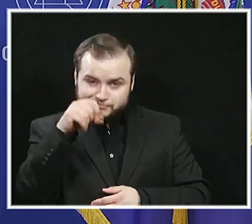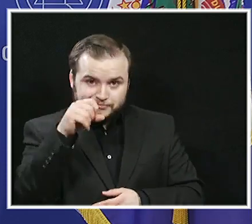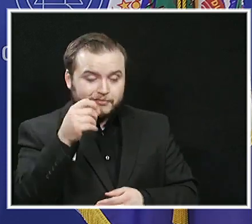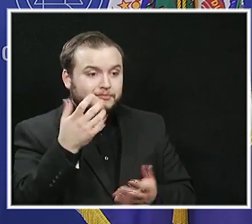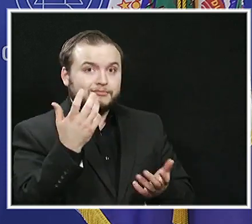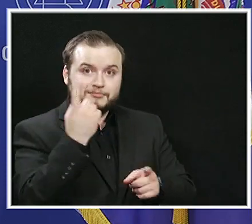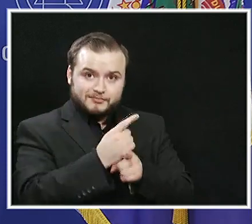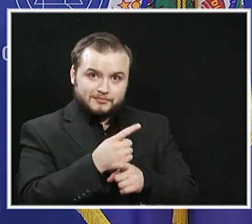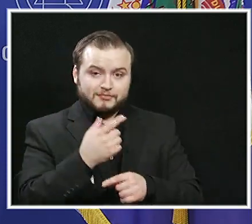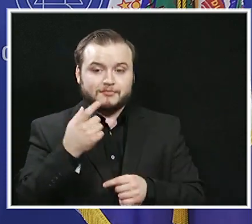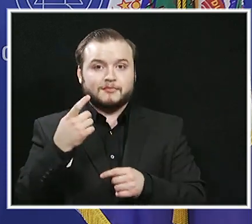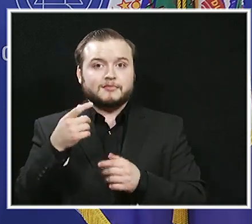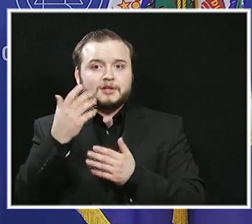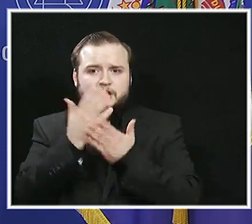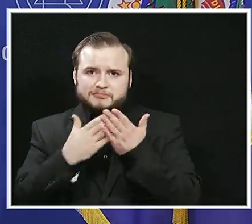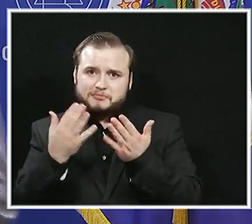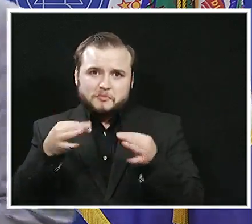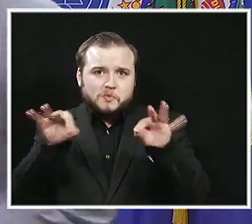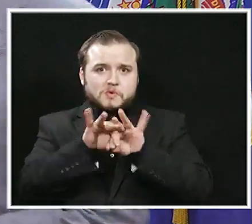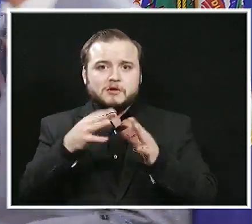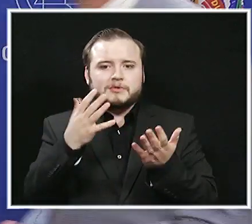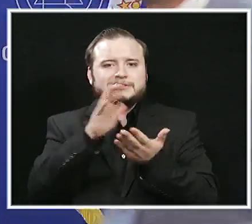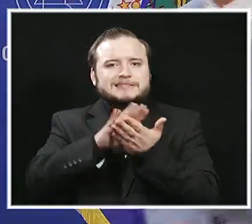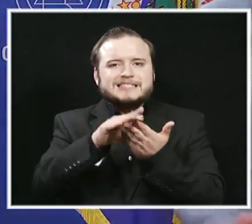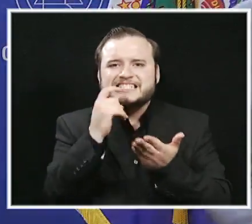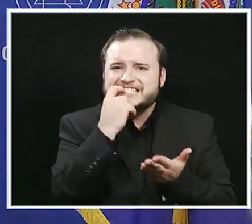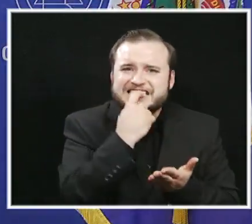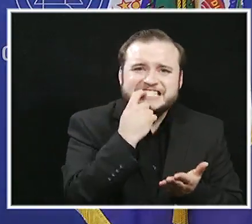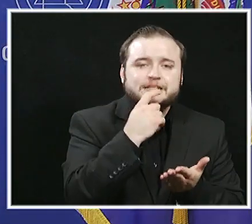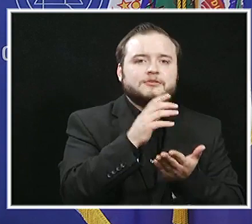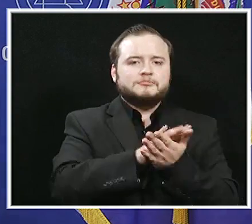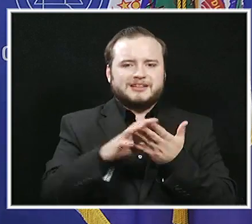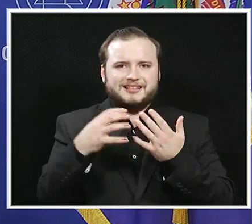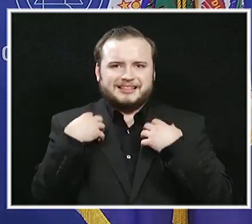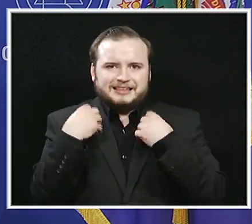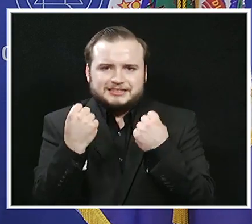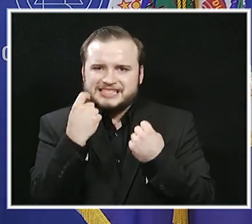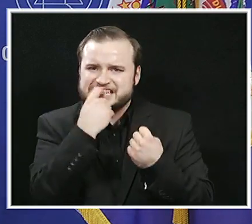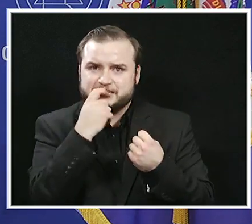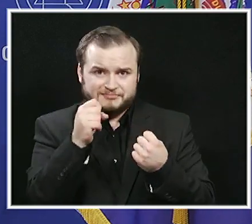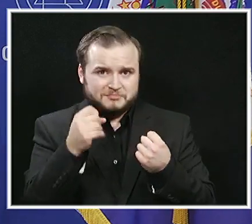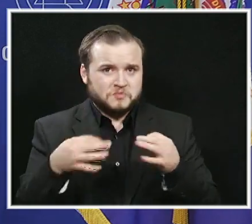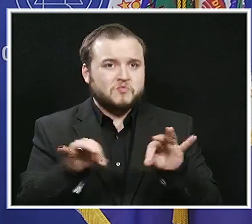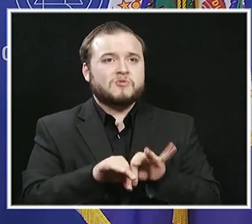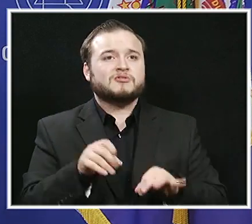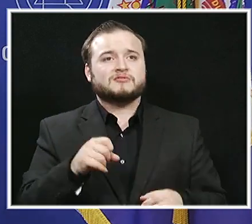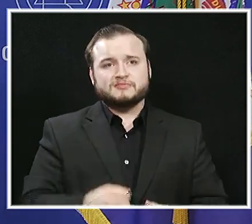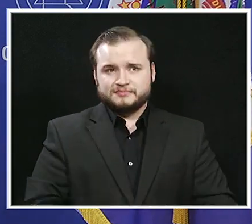like it's important to get your teeth cleaned and have healthy teeth longterm, it's elective to some, but in